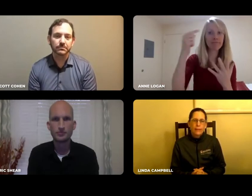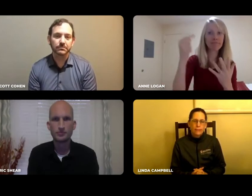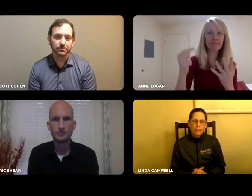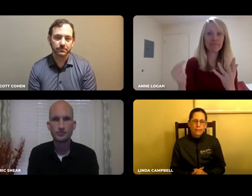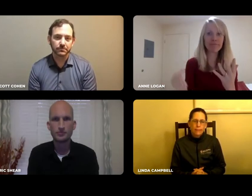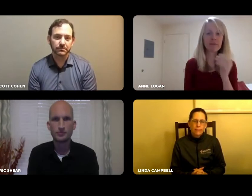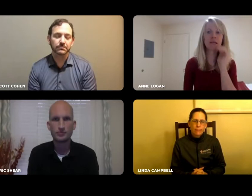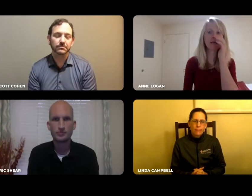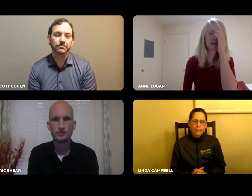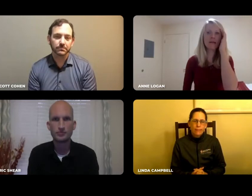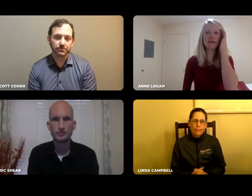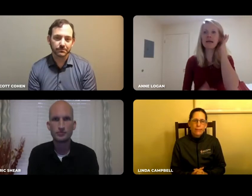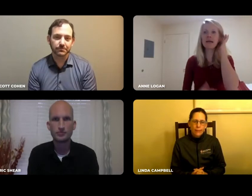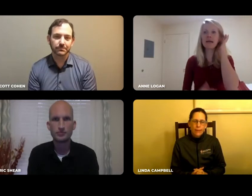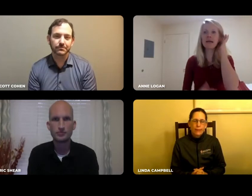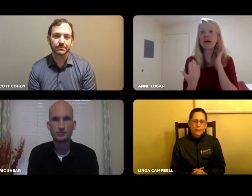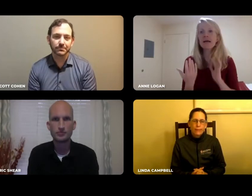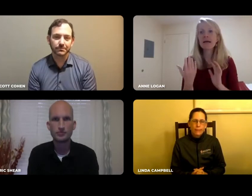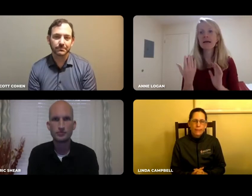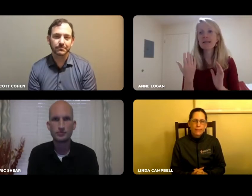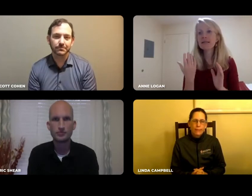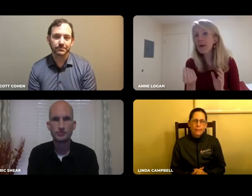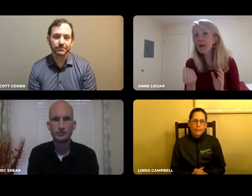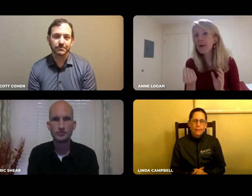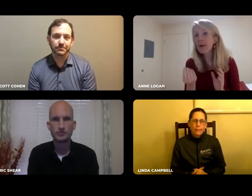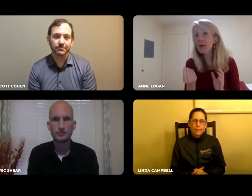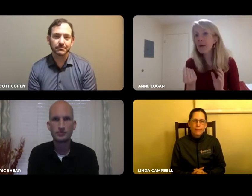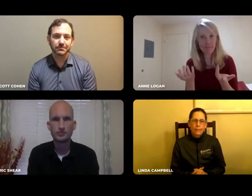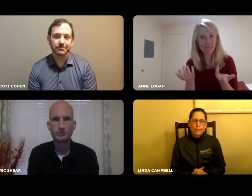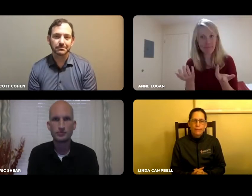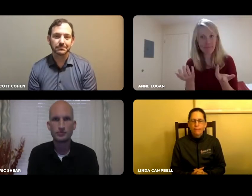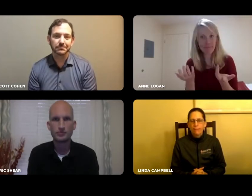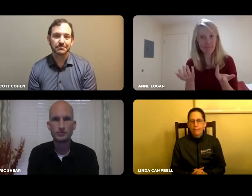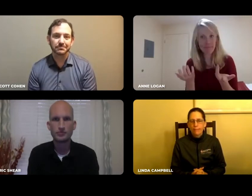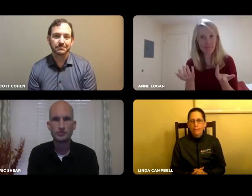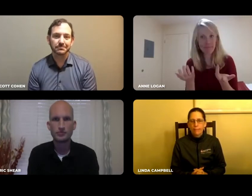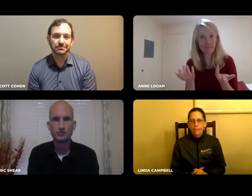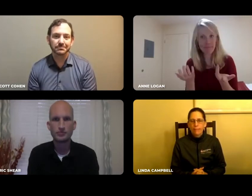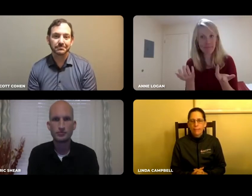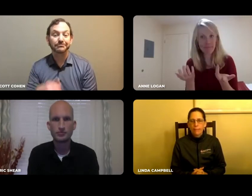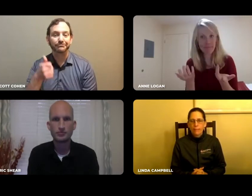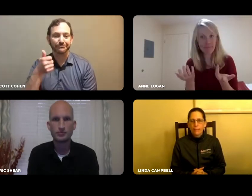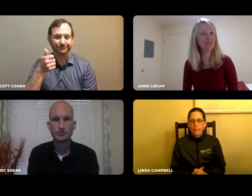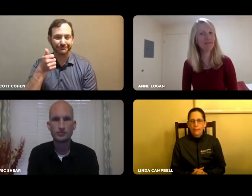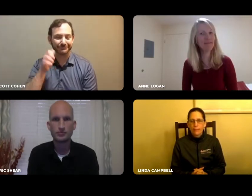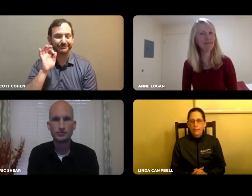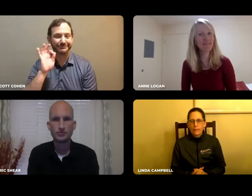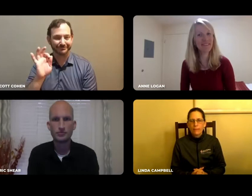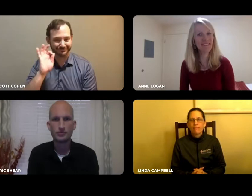the greater sciences that I hear.